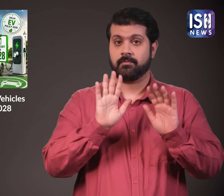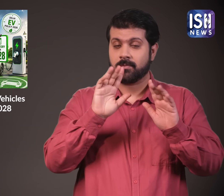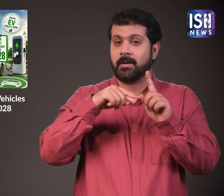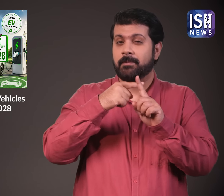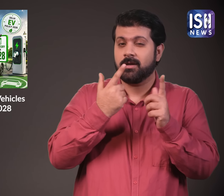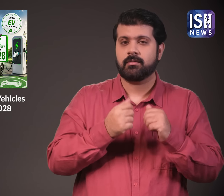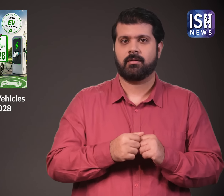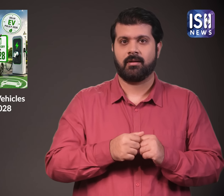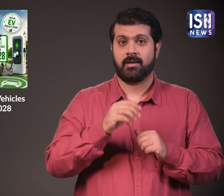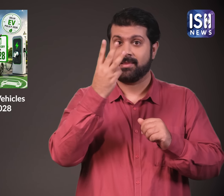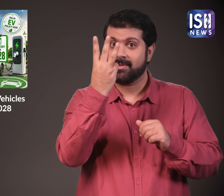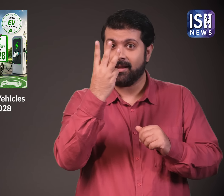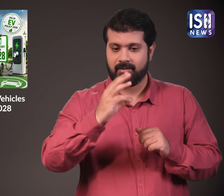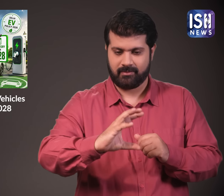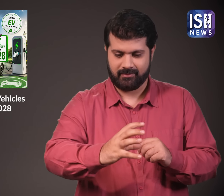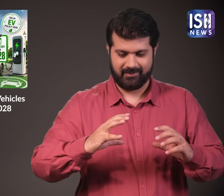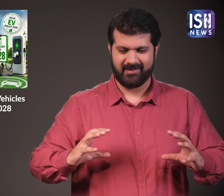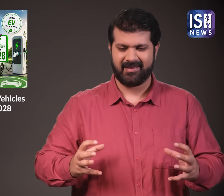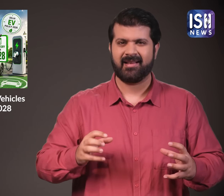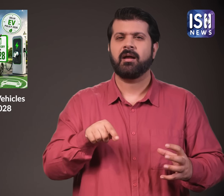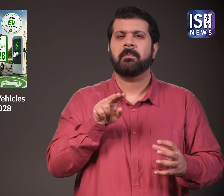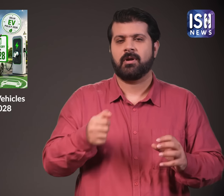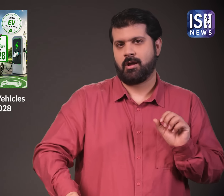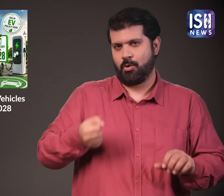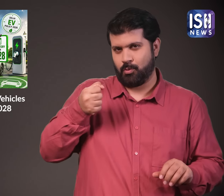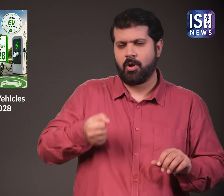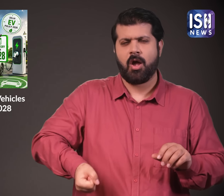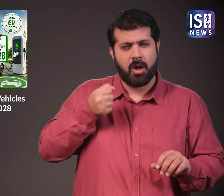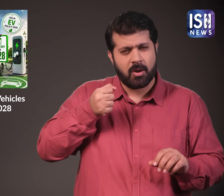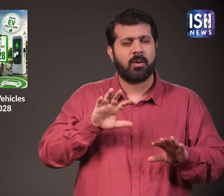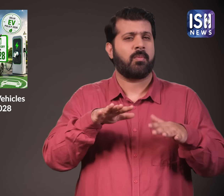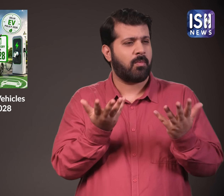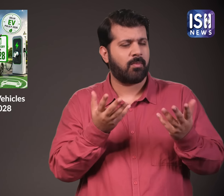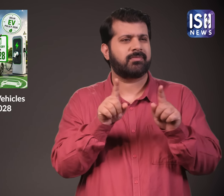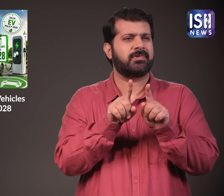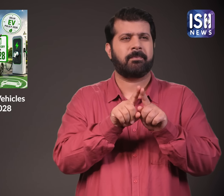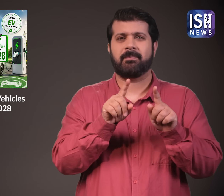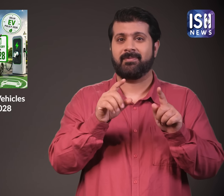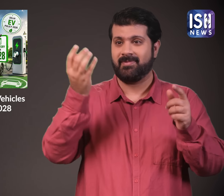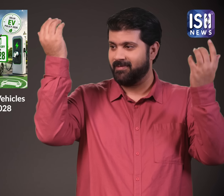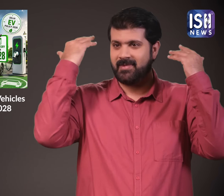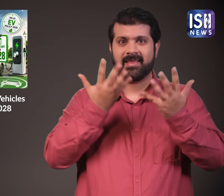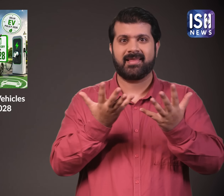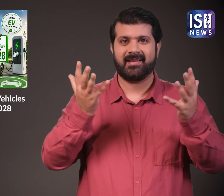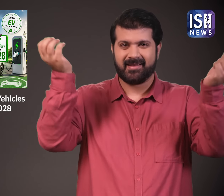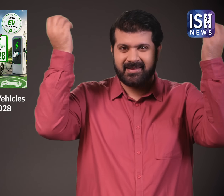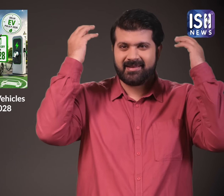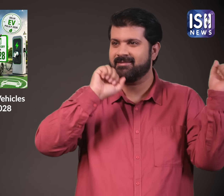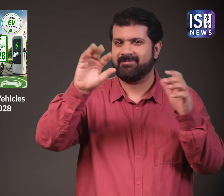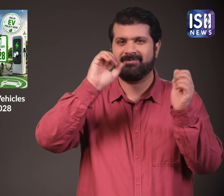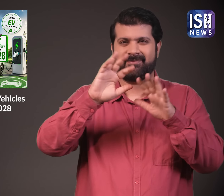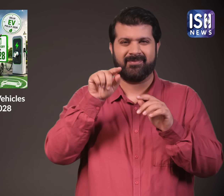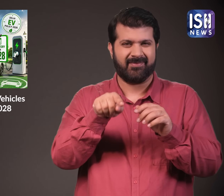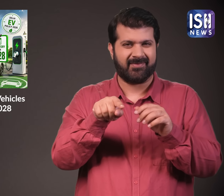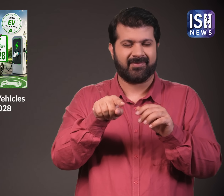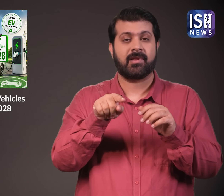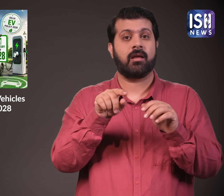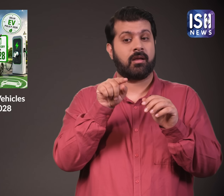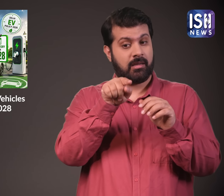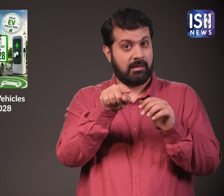For electric three-wheelers (Auto/Tempo)